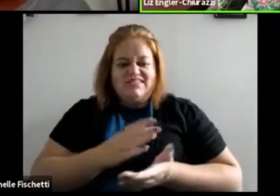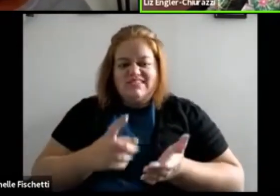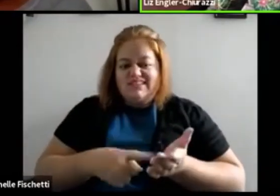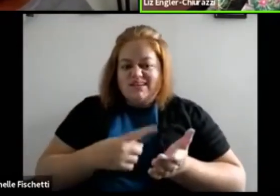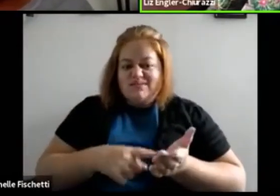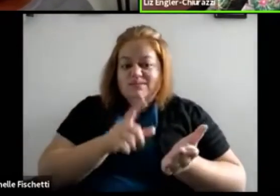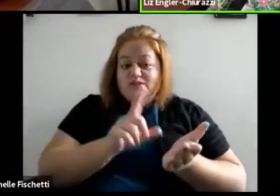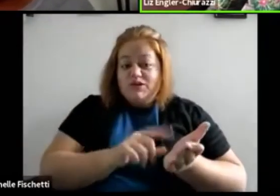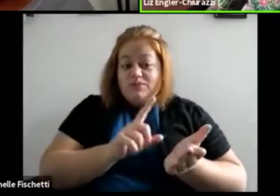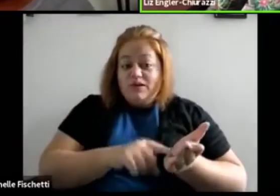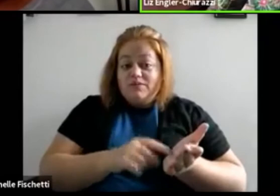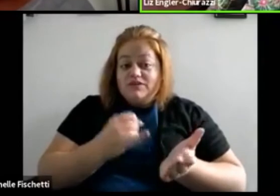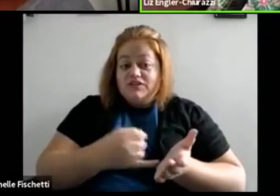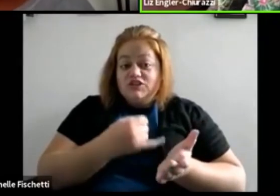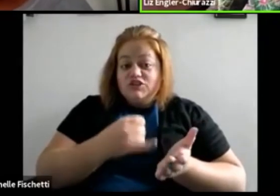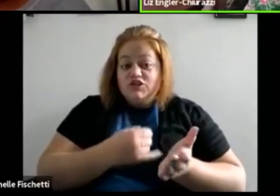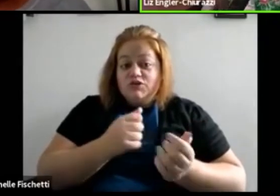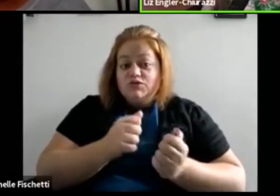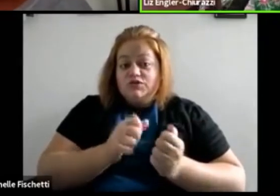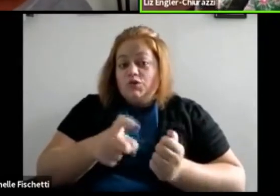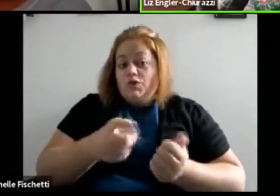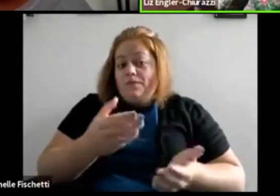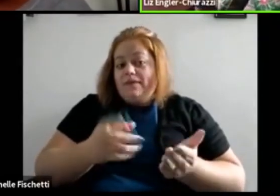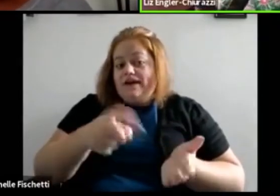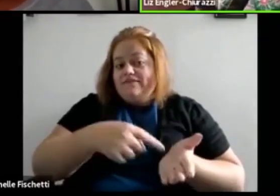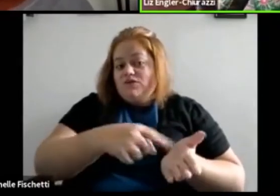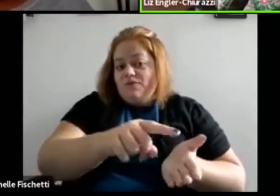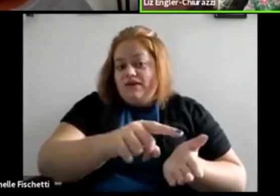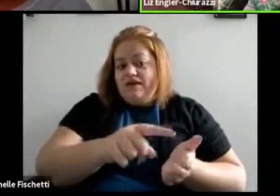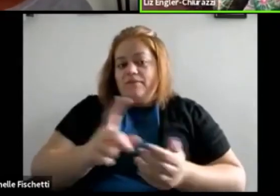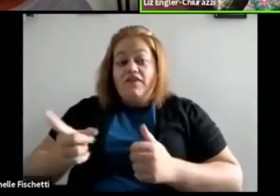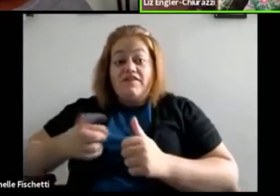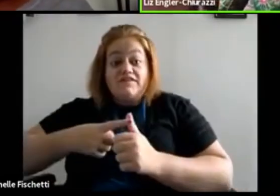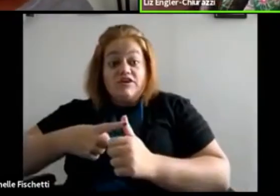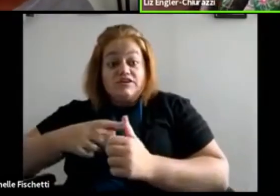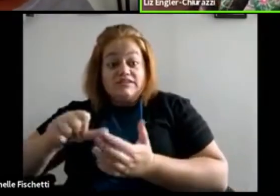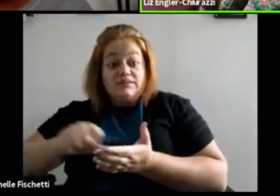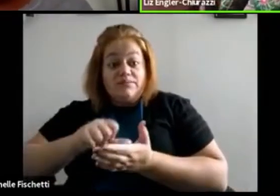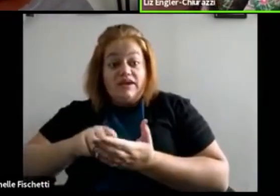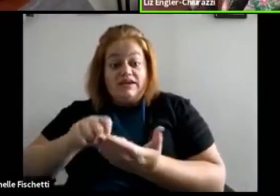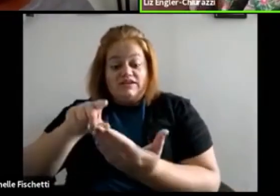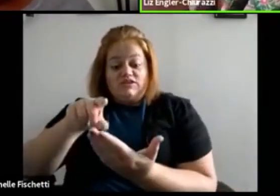have a paywall but right at the first page you can go and find the email of